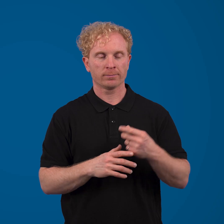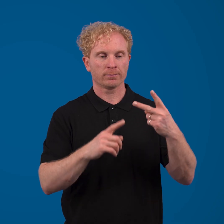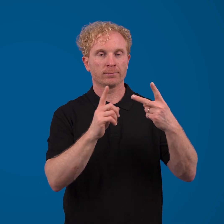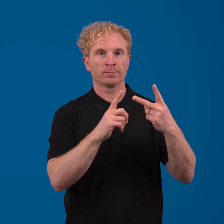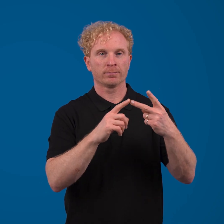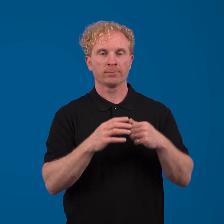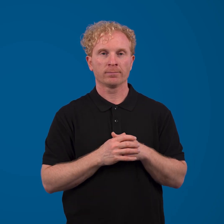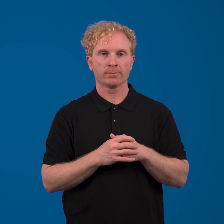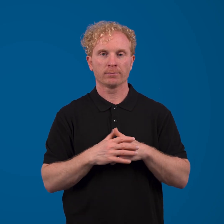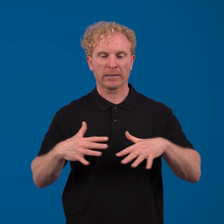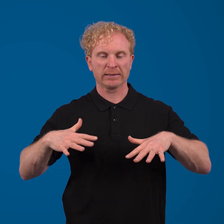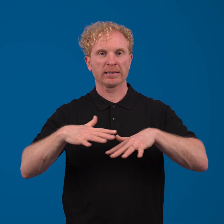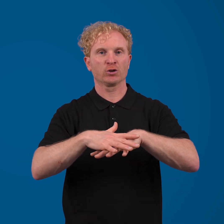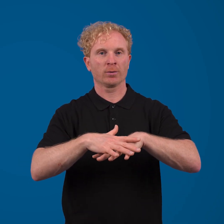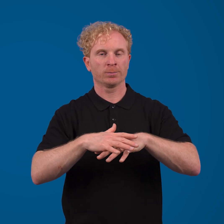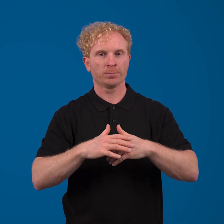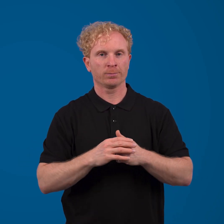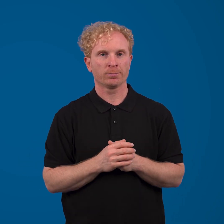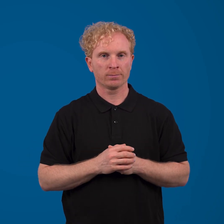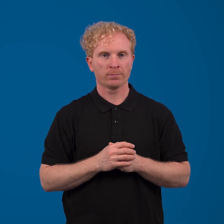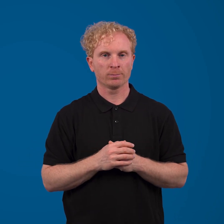Intersectionality